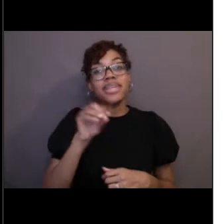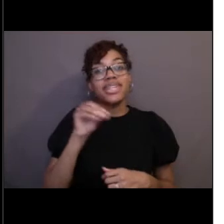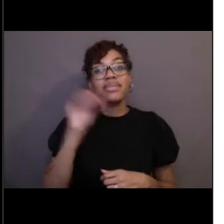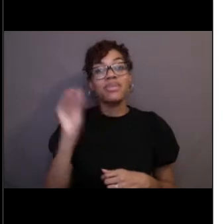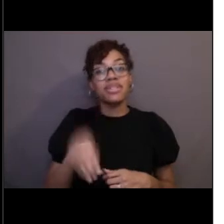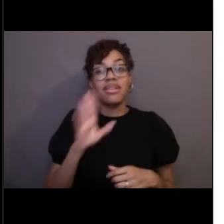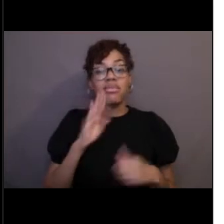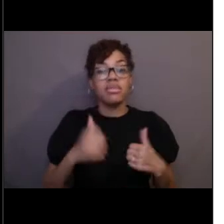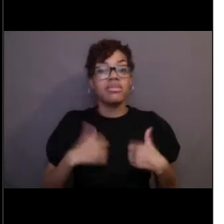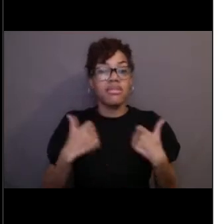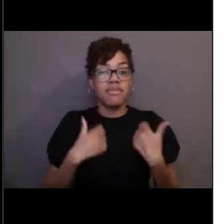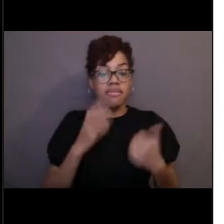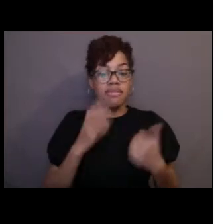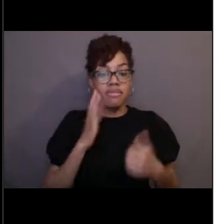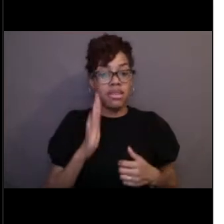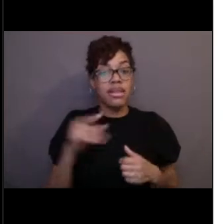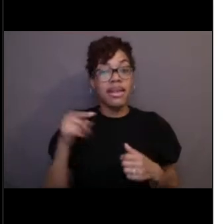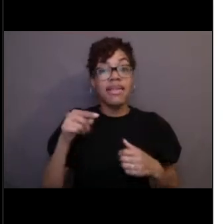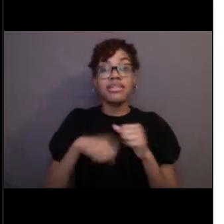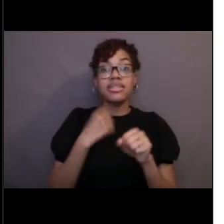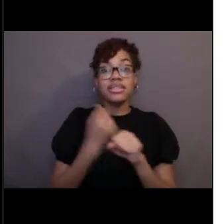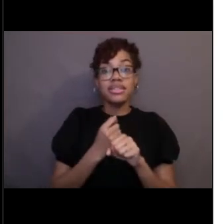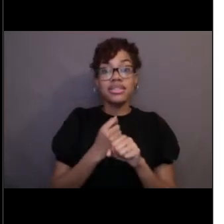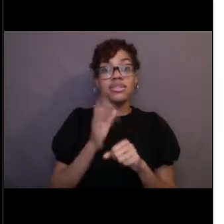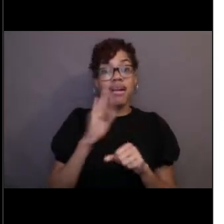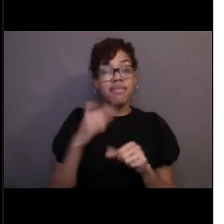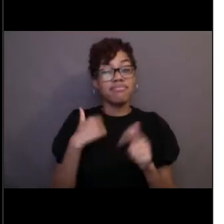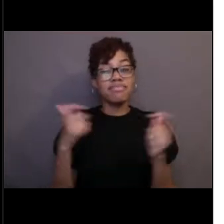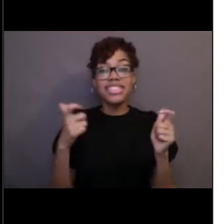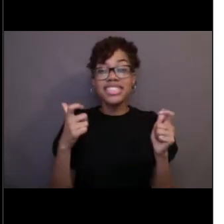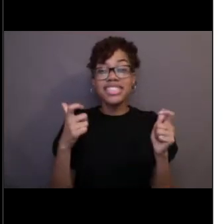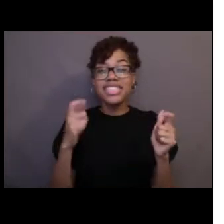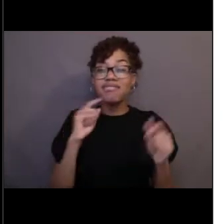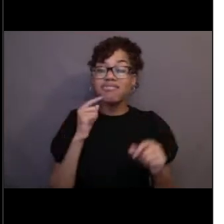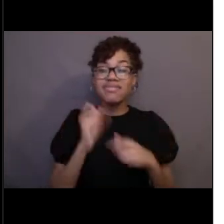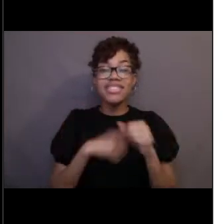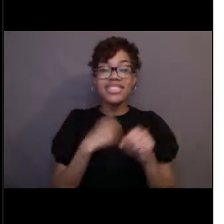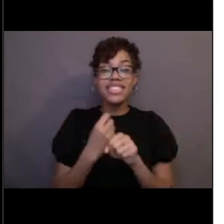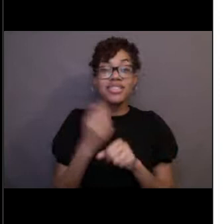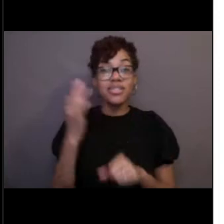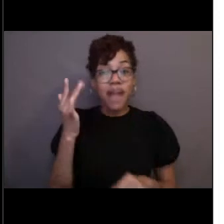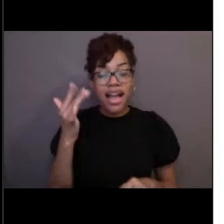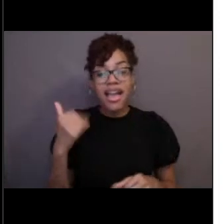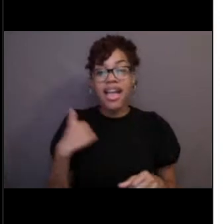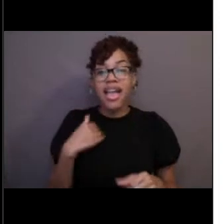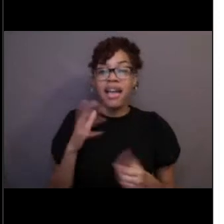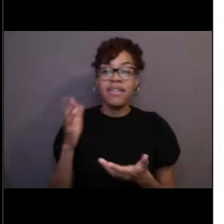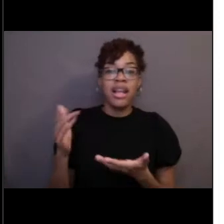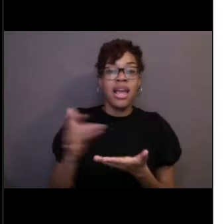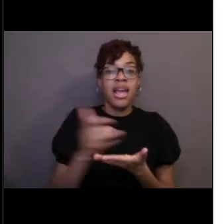And this year is looking to be a pretty big year and we already have about 650, 680 turtles